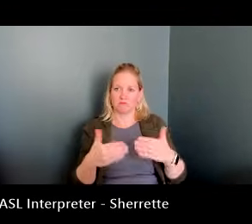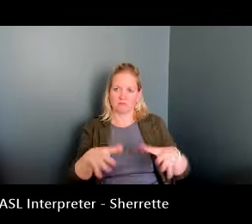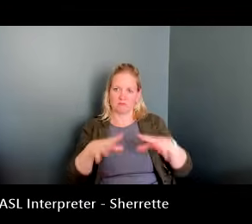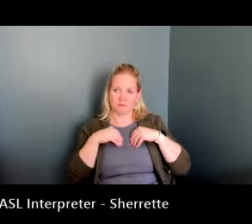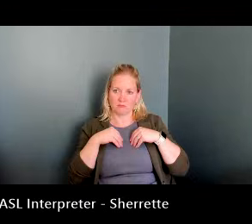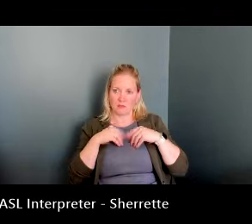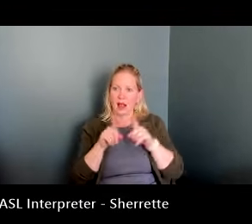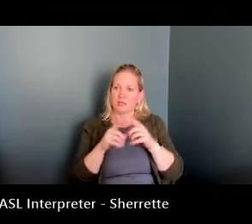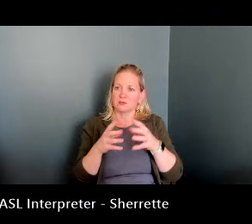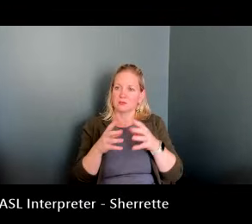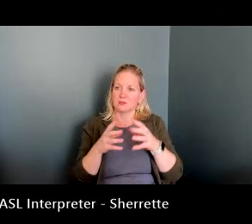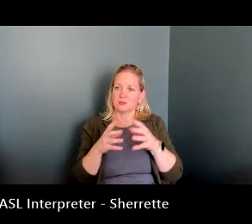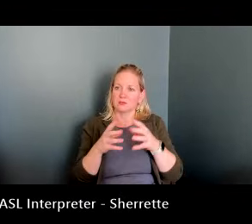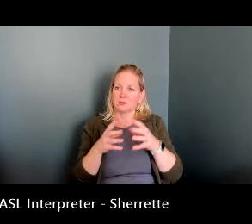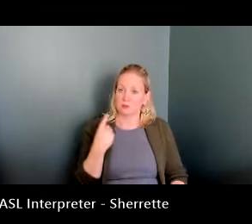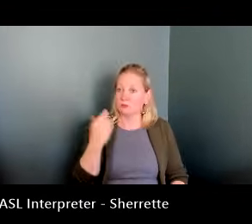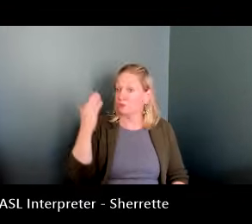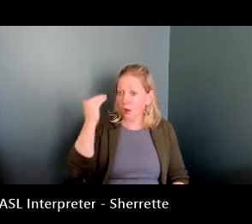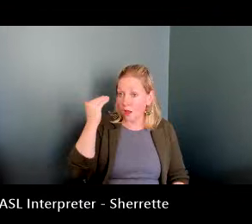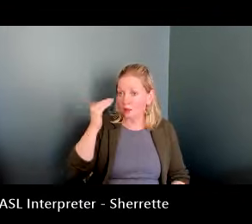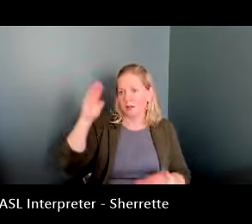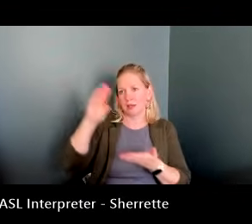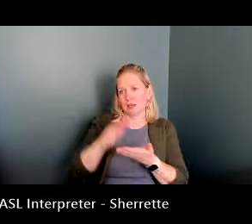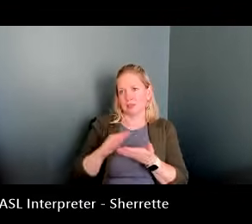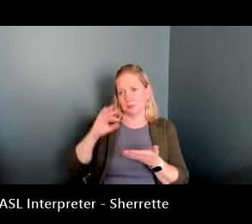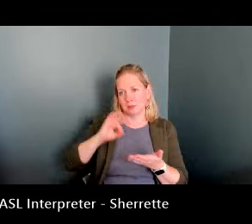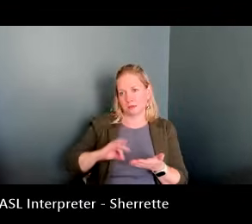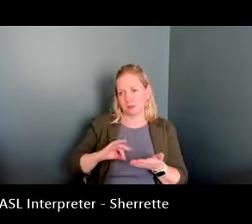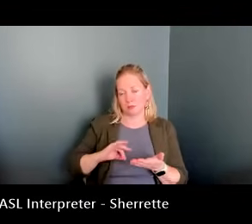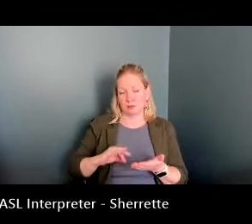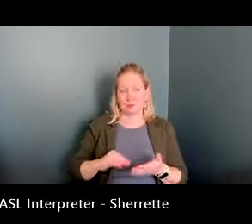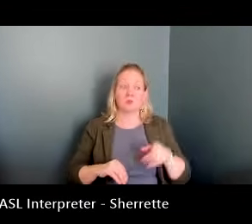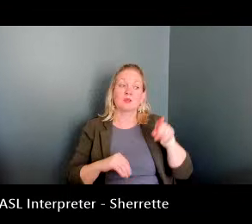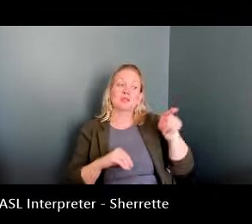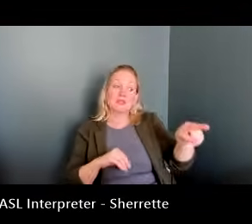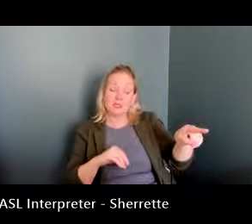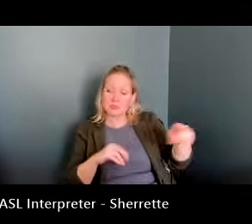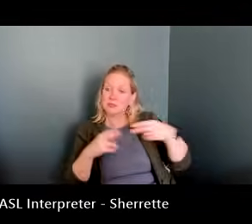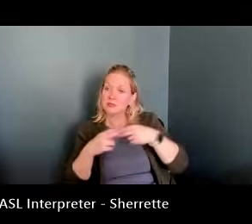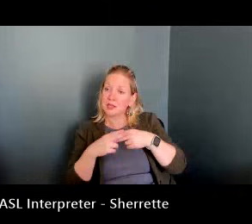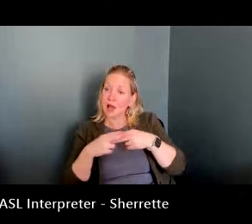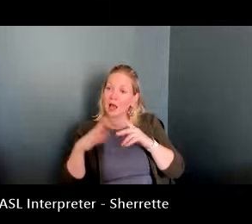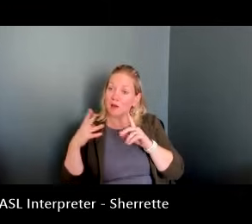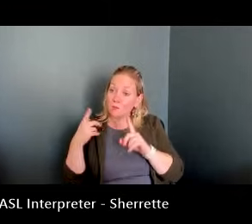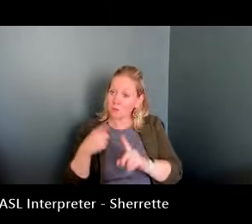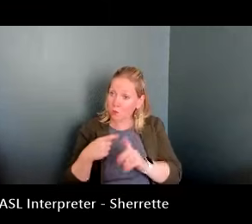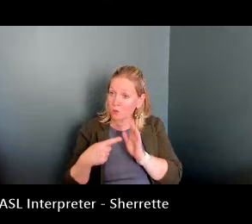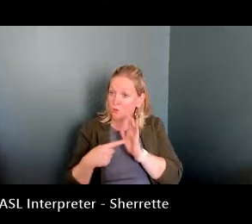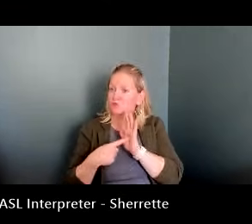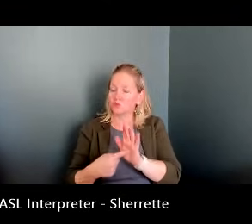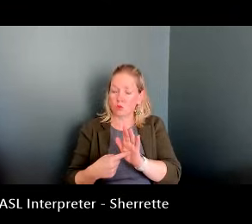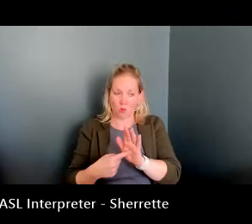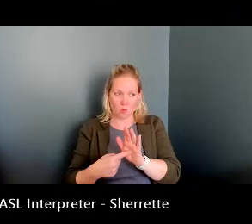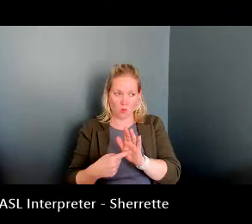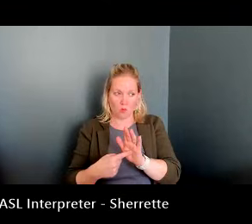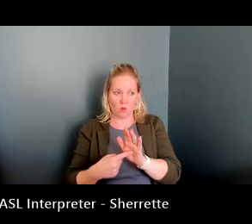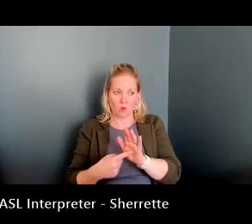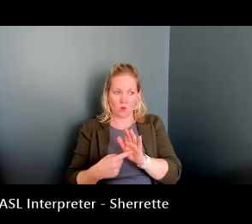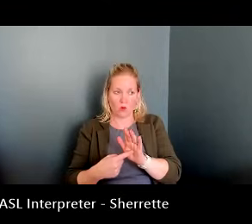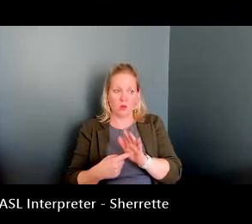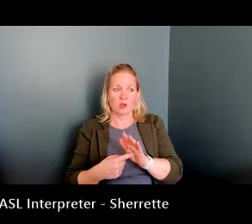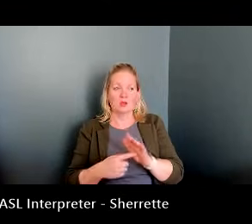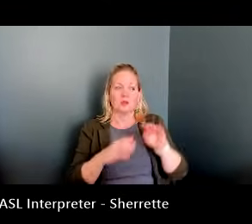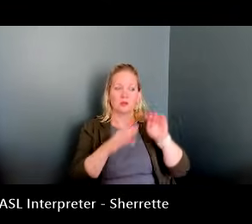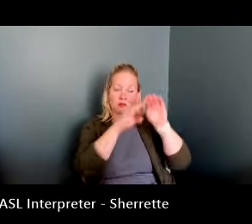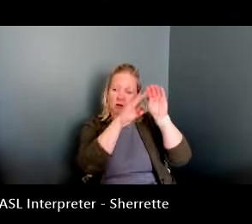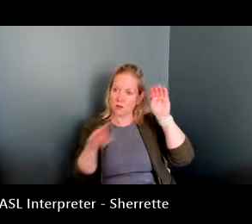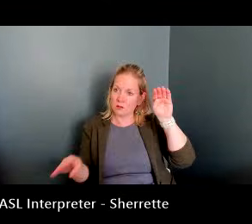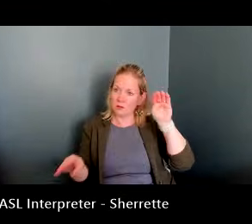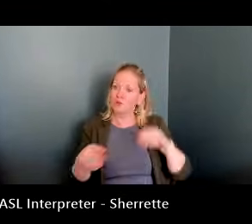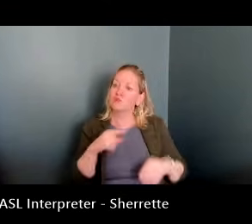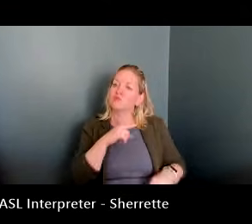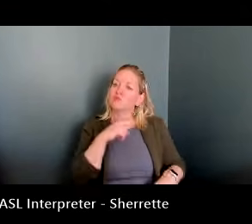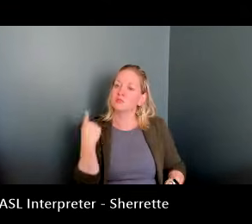be had. And so, this slide is trying to show the differences in risk tolerance that on average,